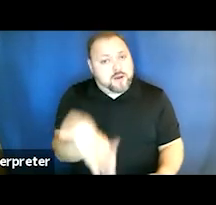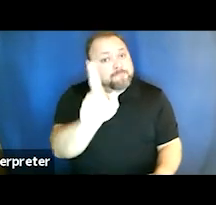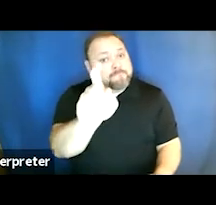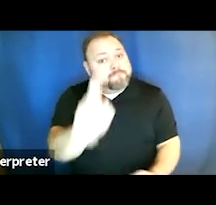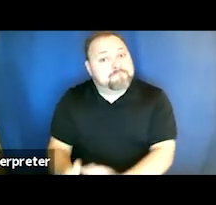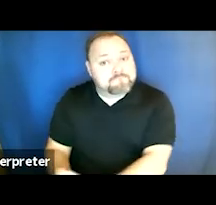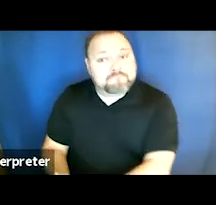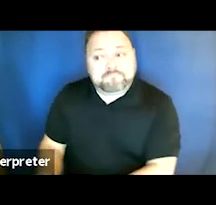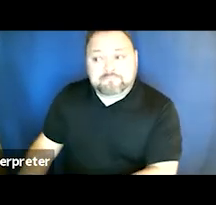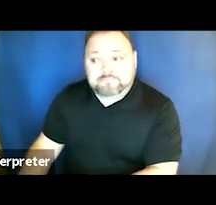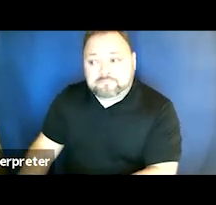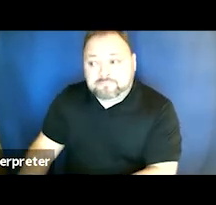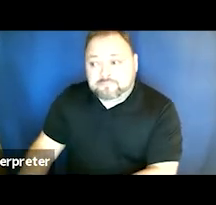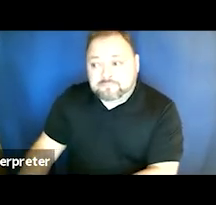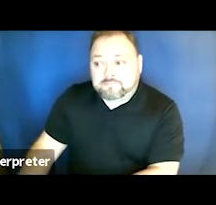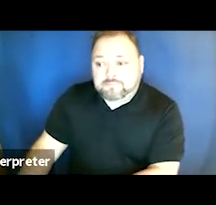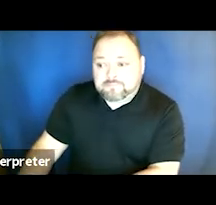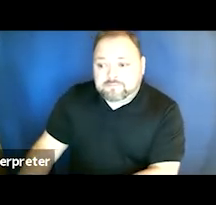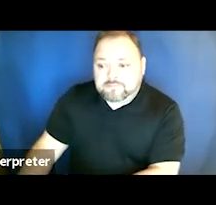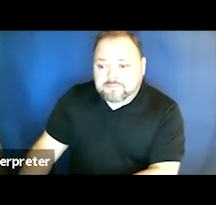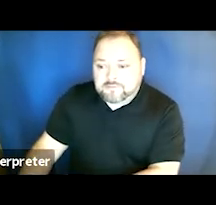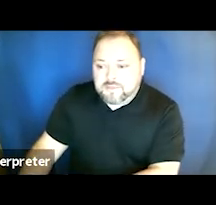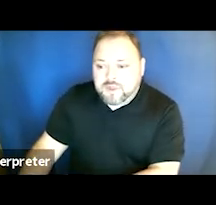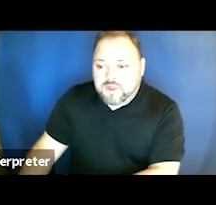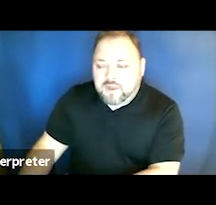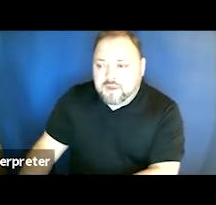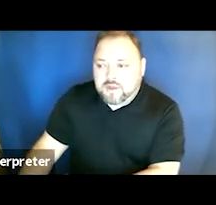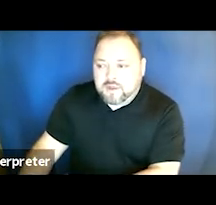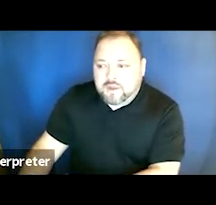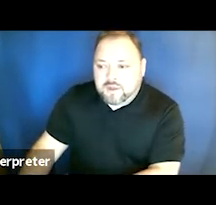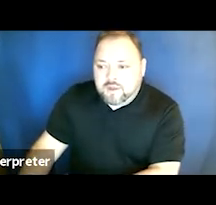Sure.